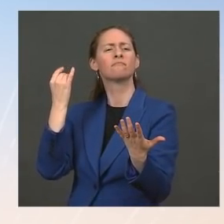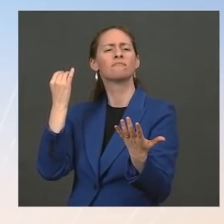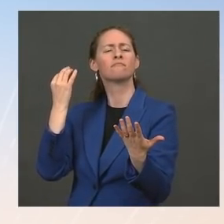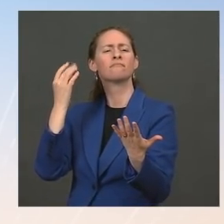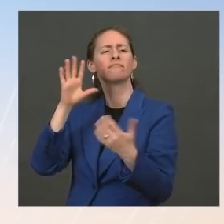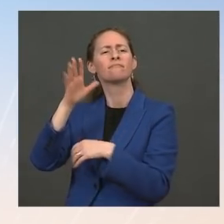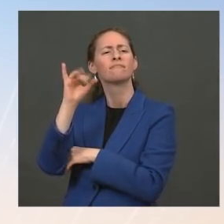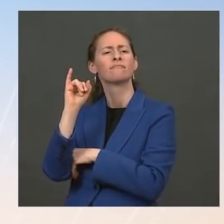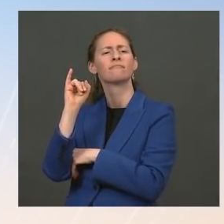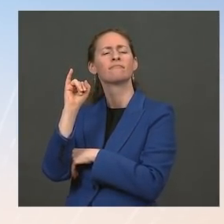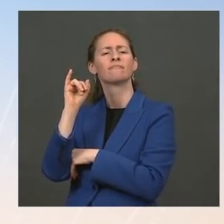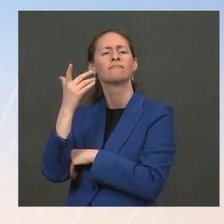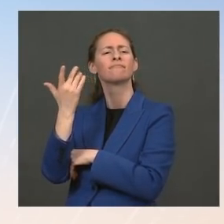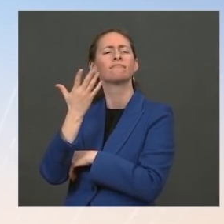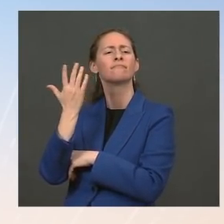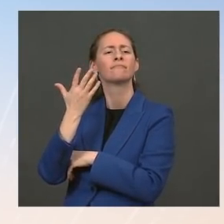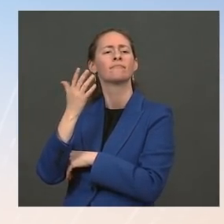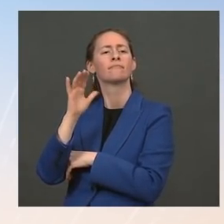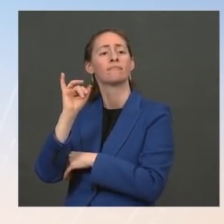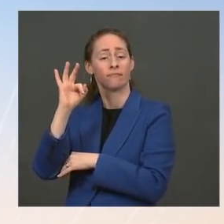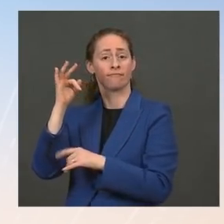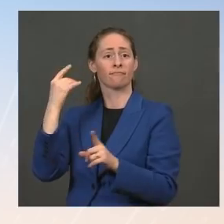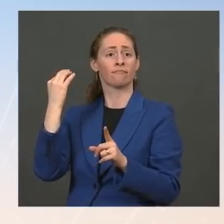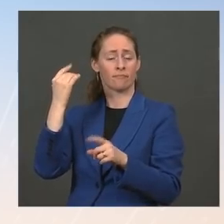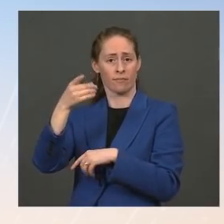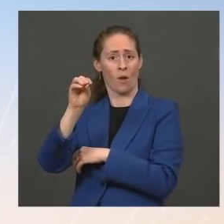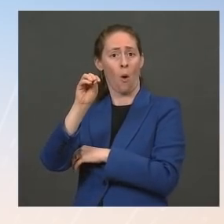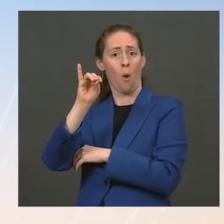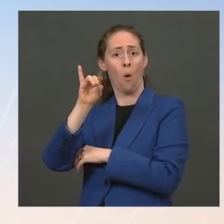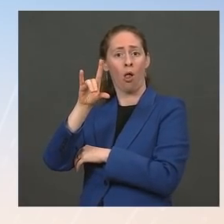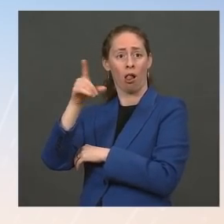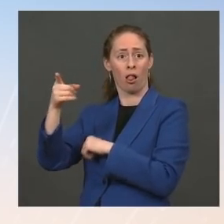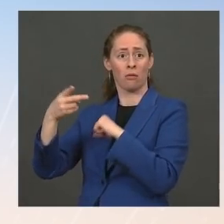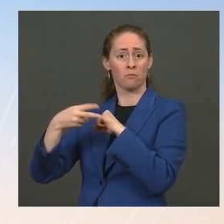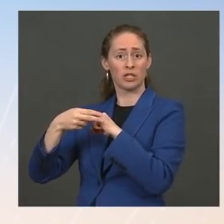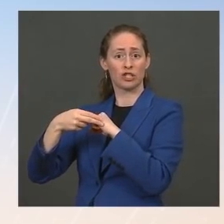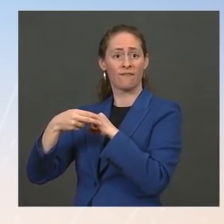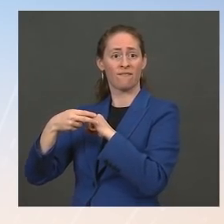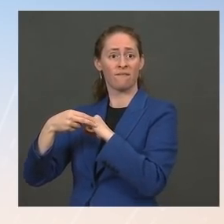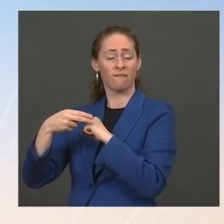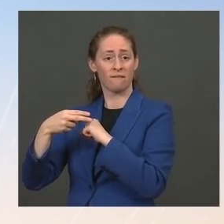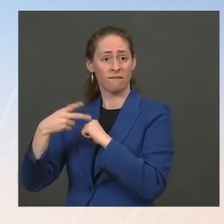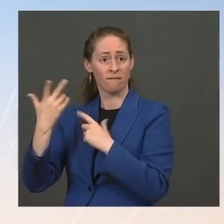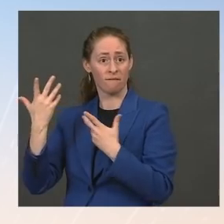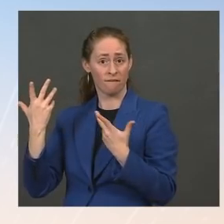with the emergence of this new variant? Ms. Psaki: We are not reconsidering. No. The Press: Okay. And I was wondering